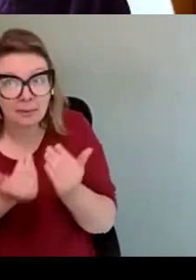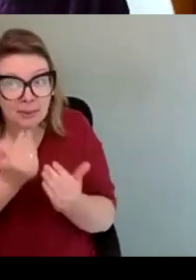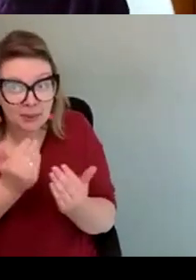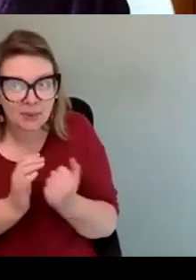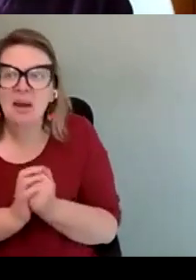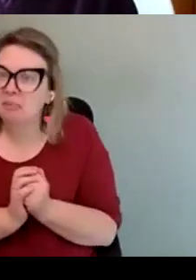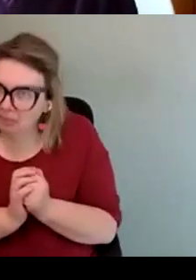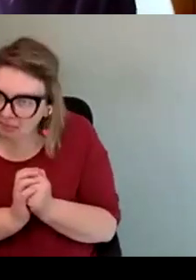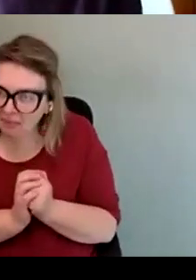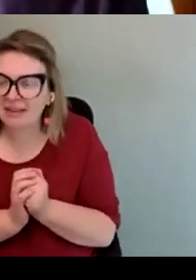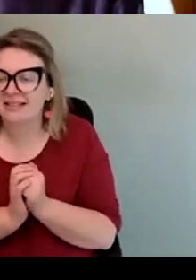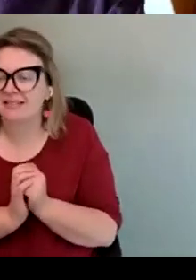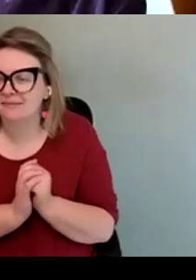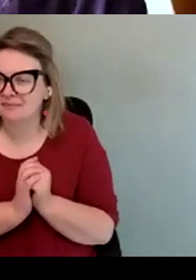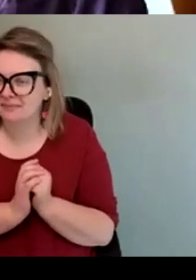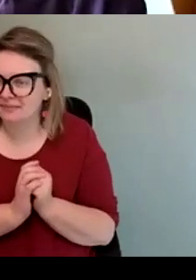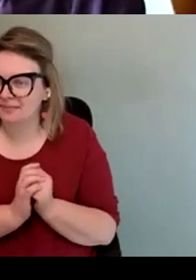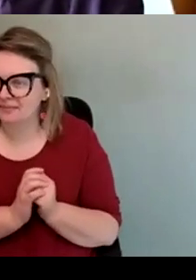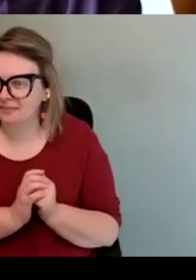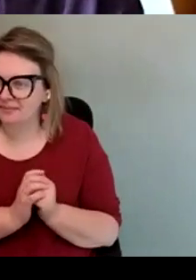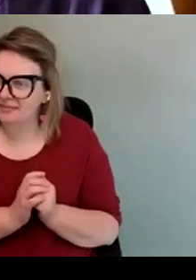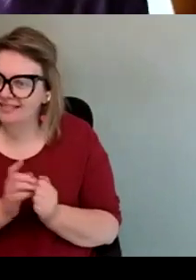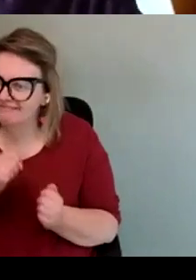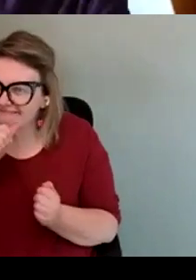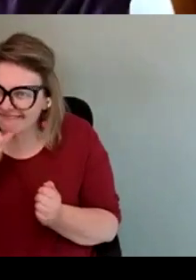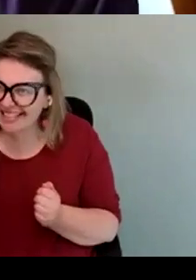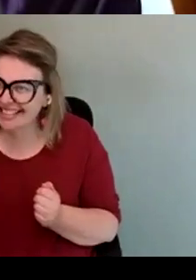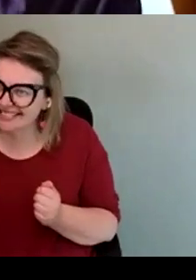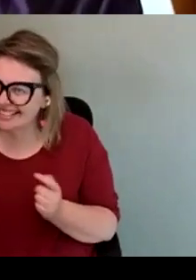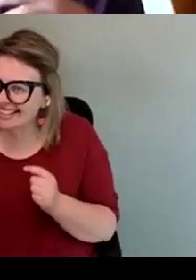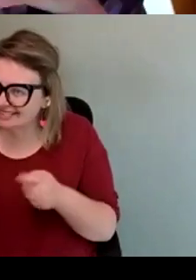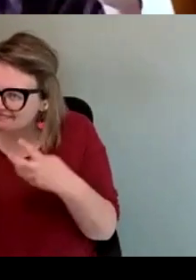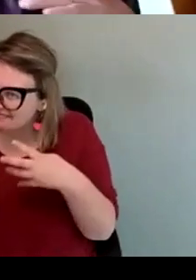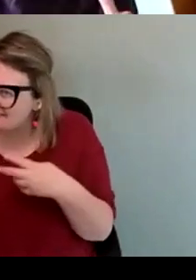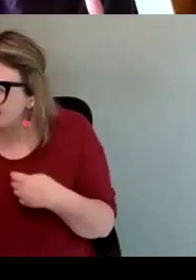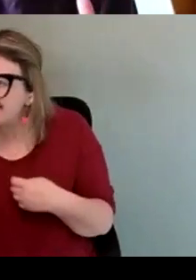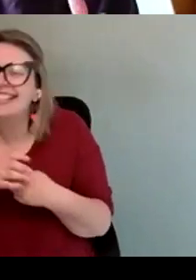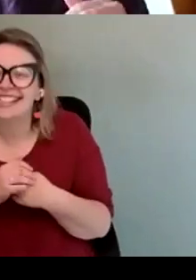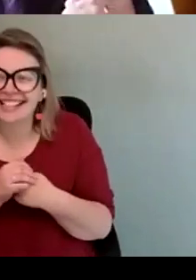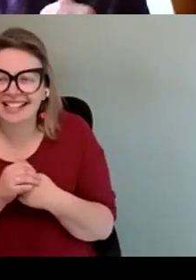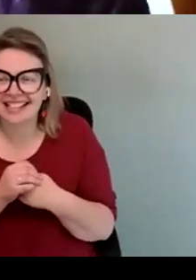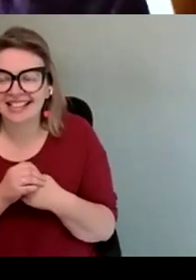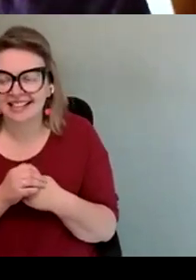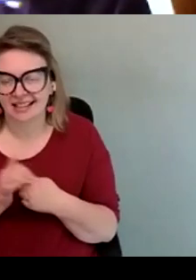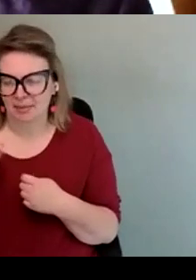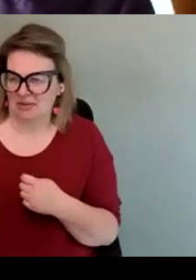We love to see all those going through. If you do find these things distracting, there's little options at the bottom.